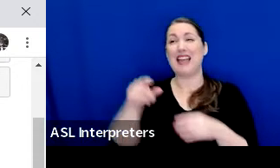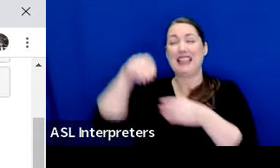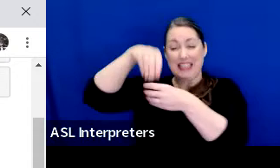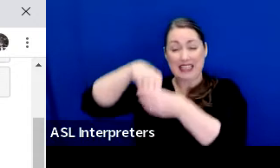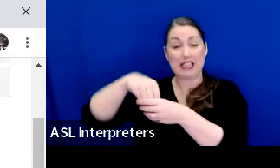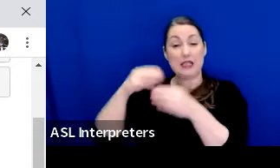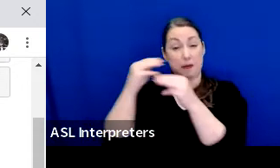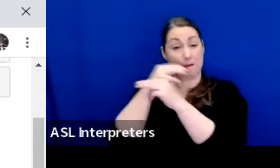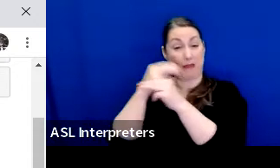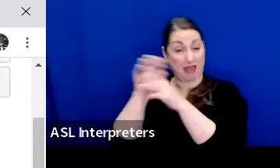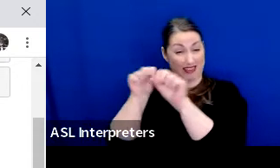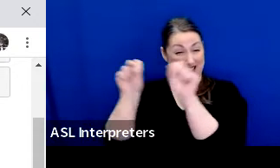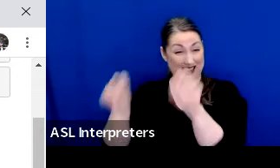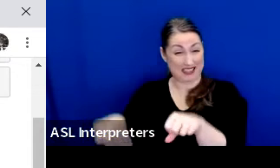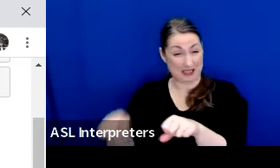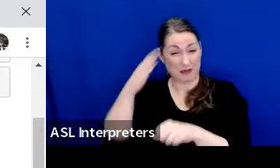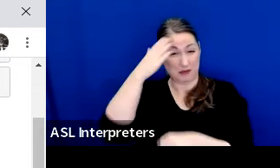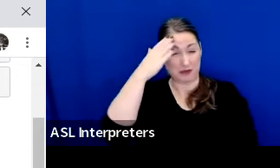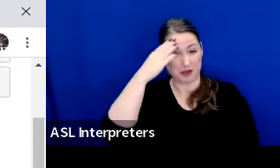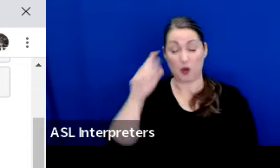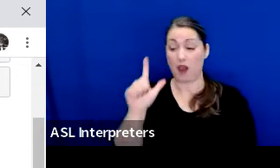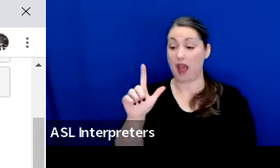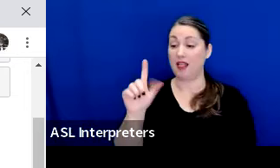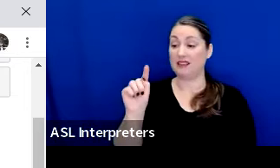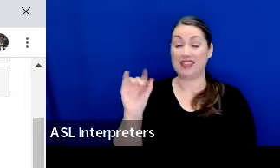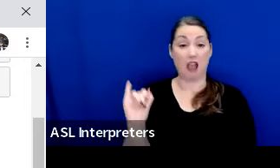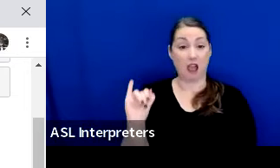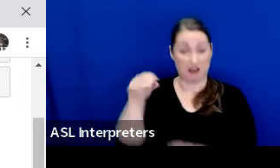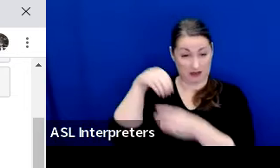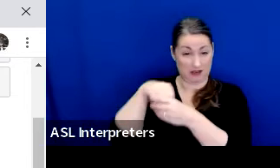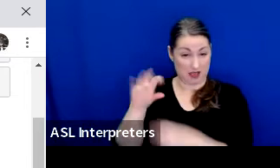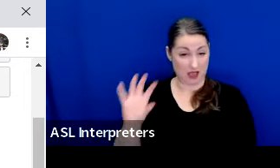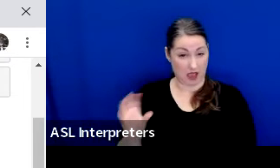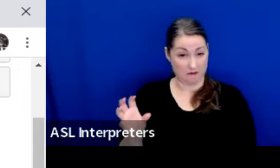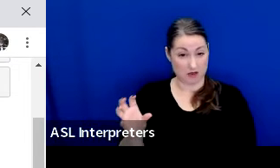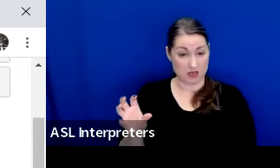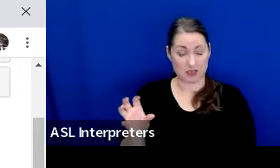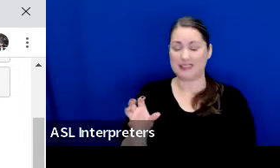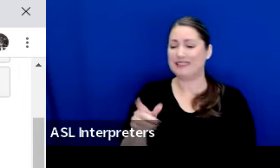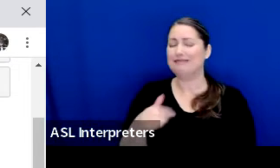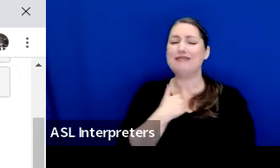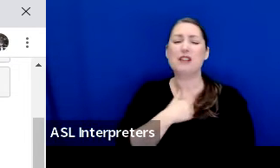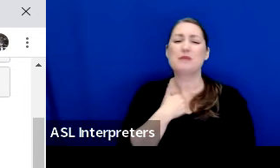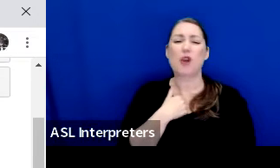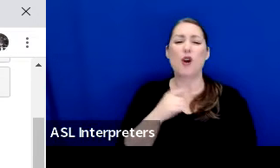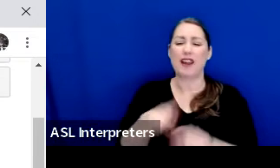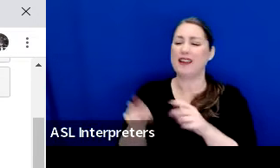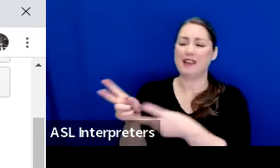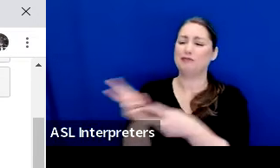it's what I mentioned LTI in the canvas and I apologize. But I can't show you the great book because